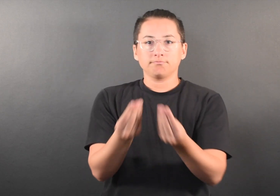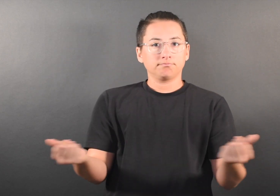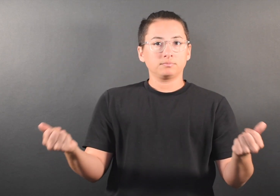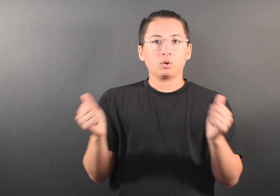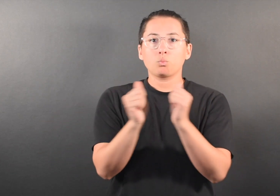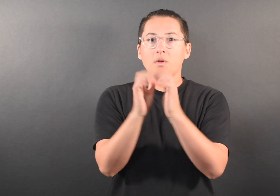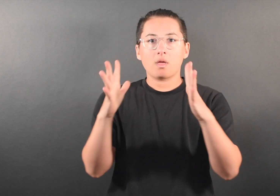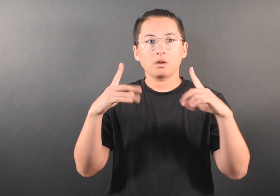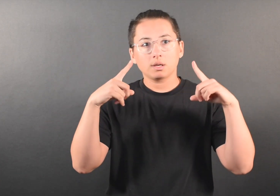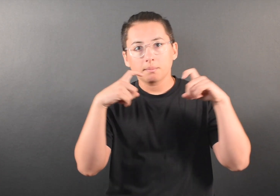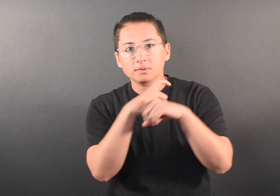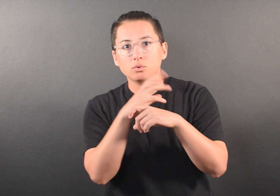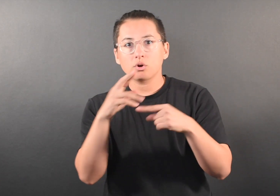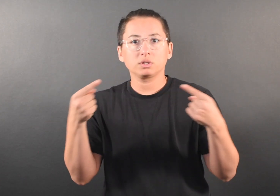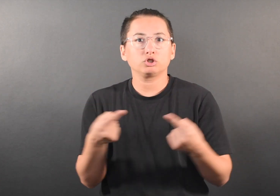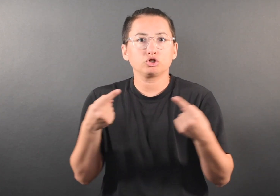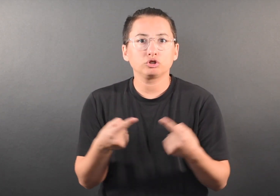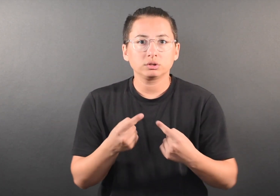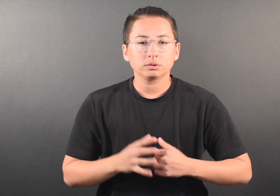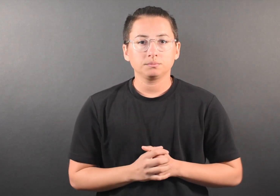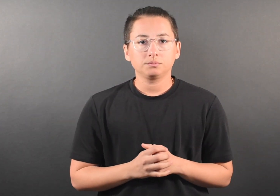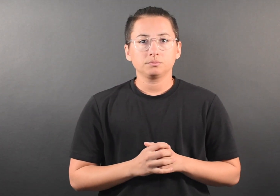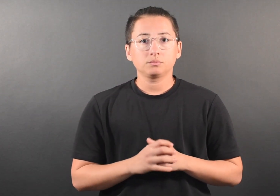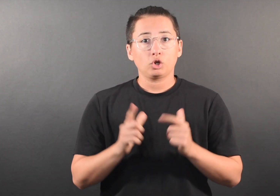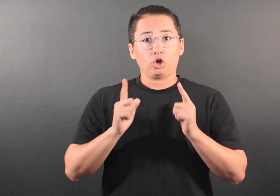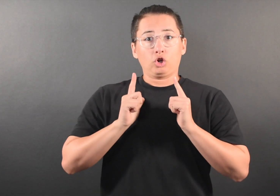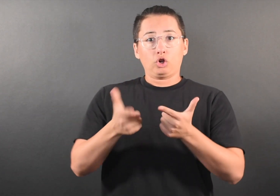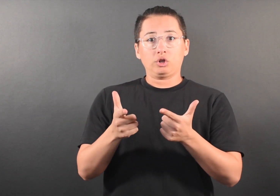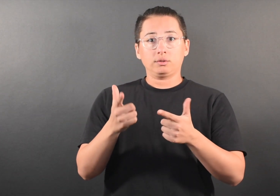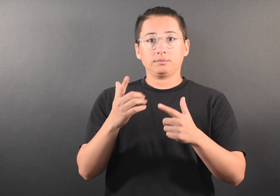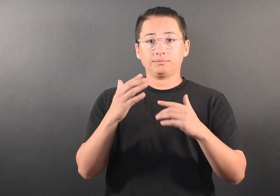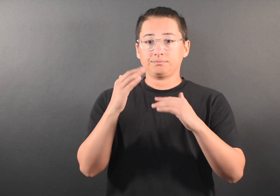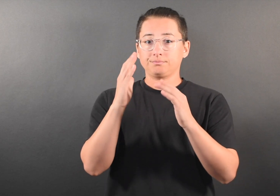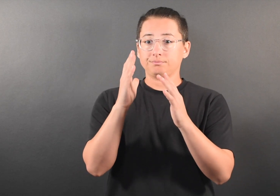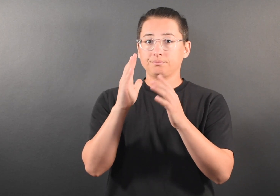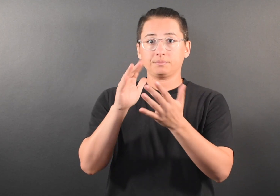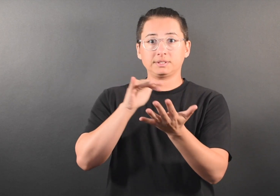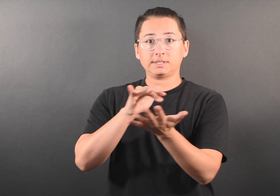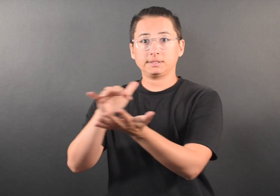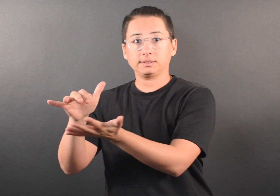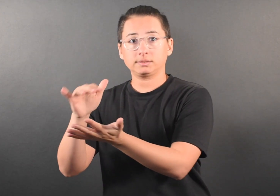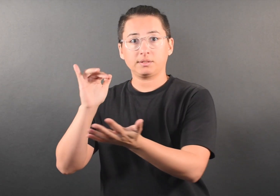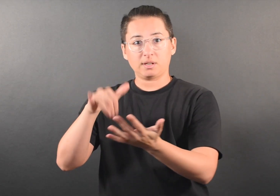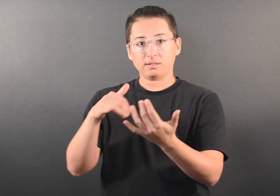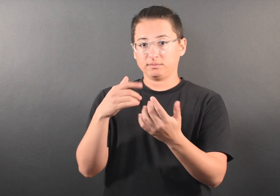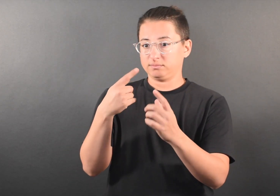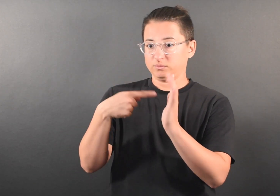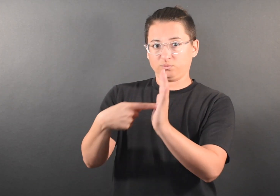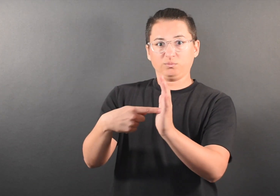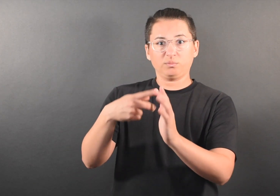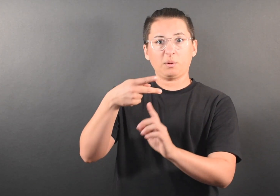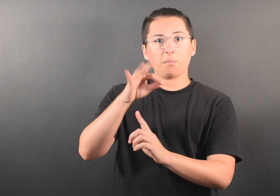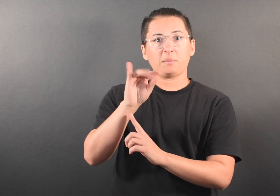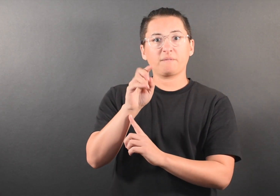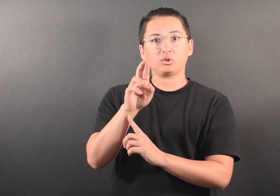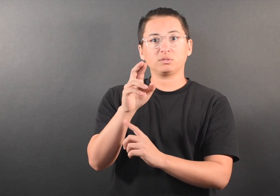complication or injury. The early phase studies of the Pfizer vaccine show that it is safe.